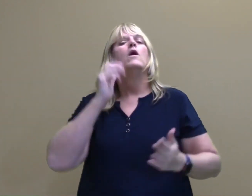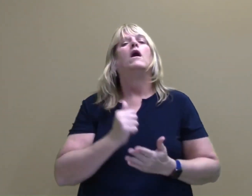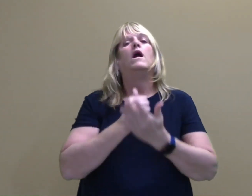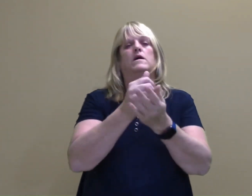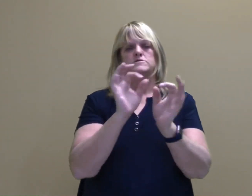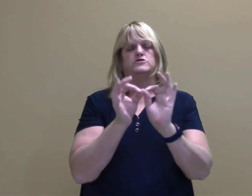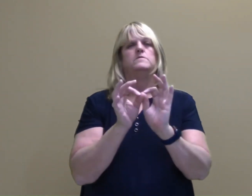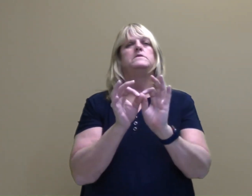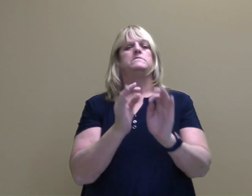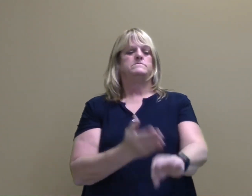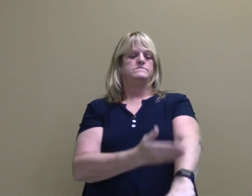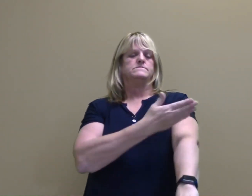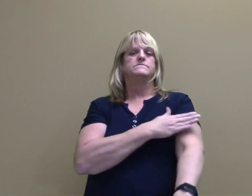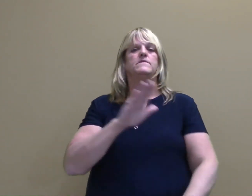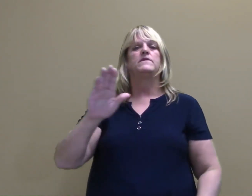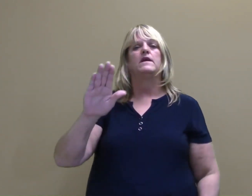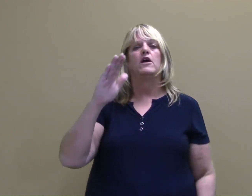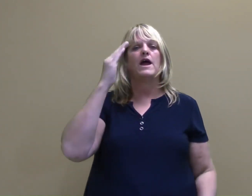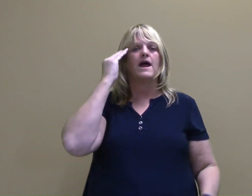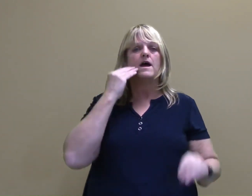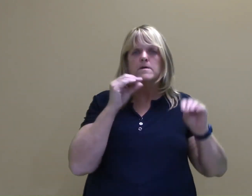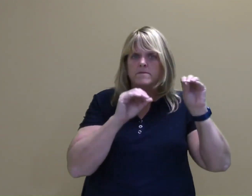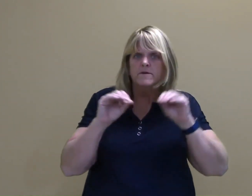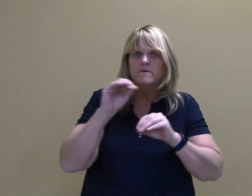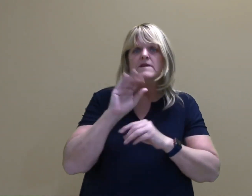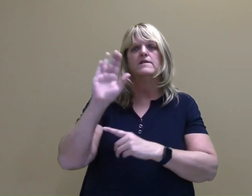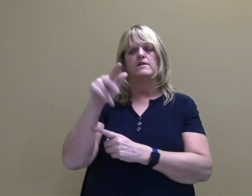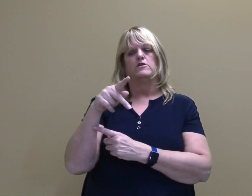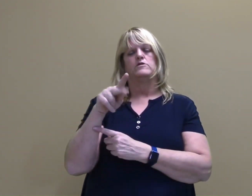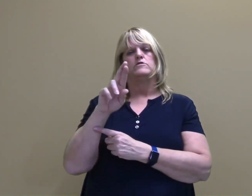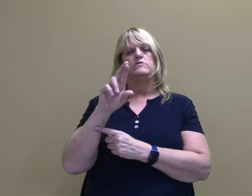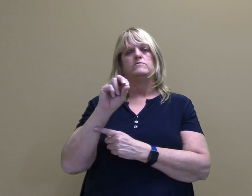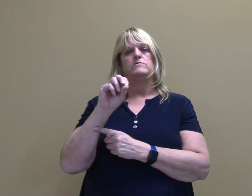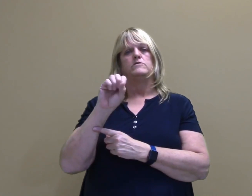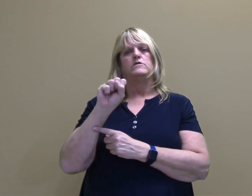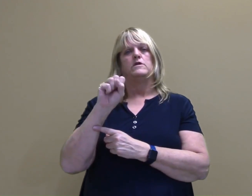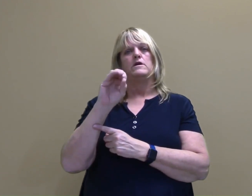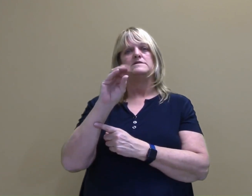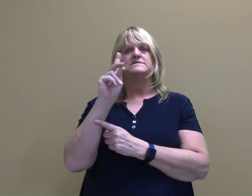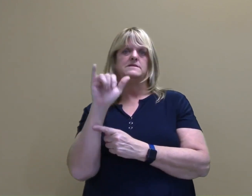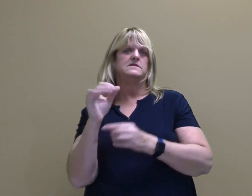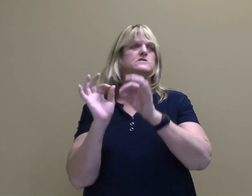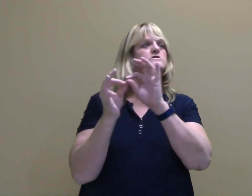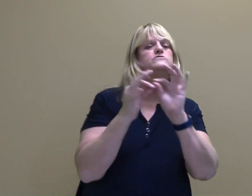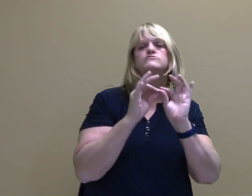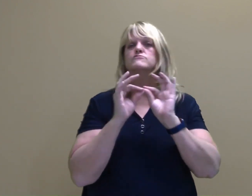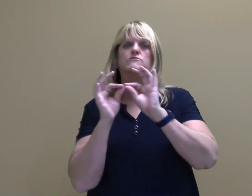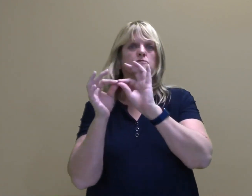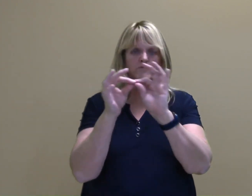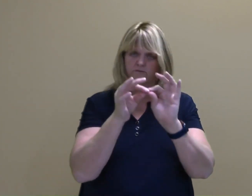interpreters can improve their prosody while interpreting,